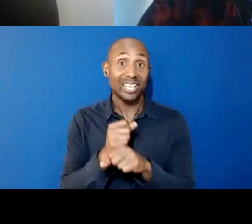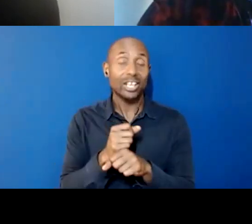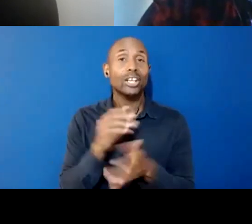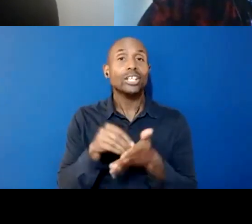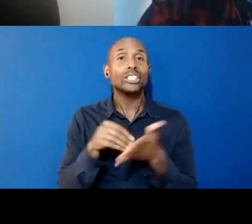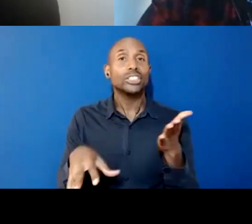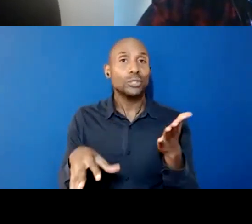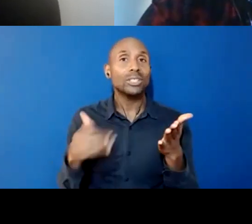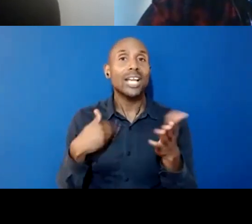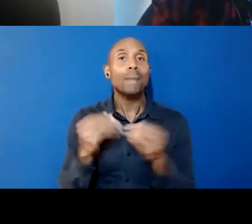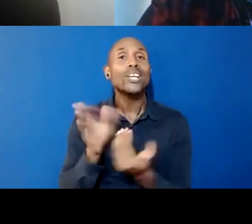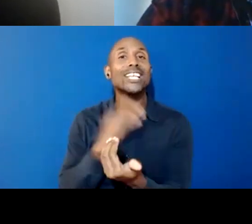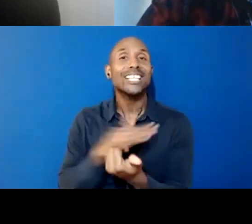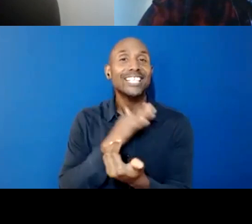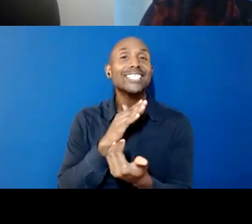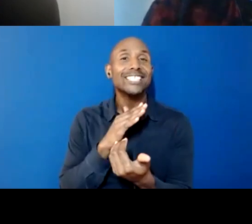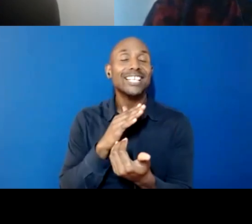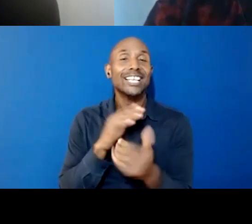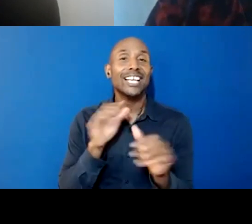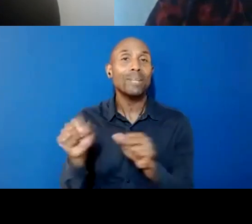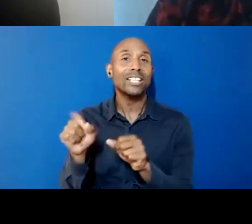then they have in pretty much any other instance.